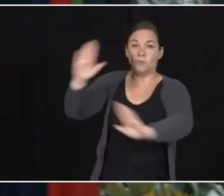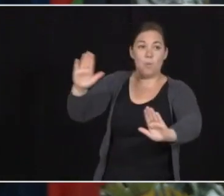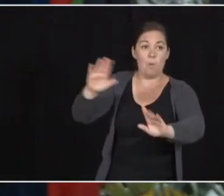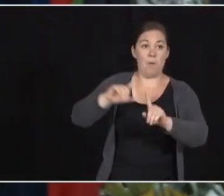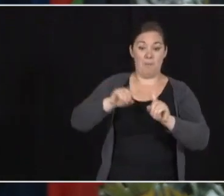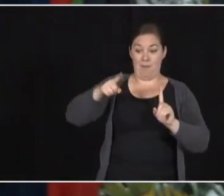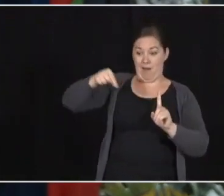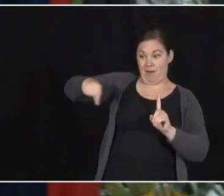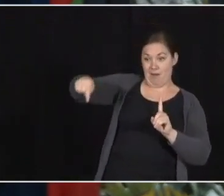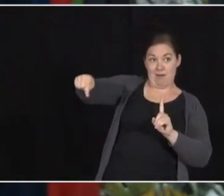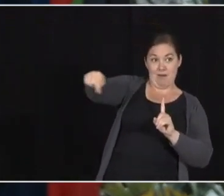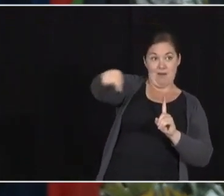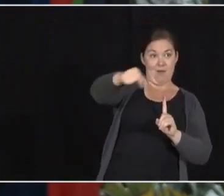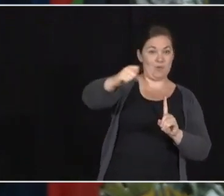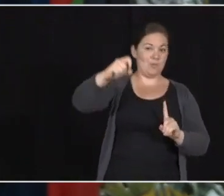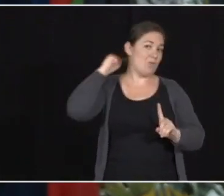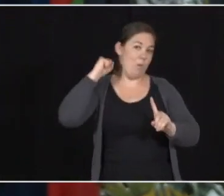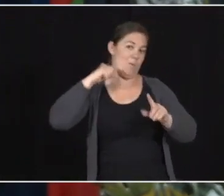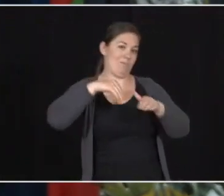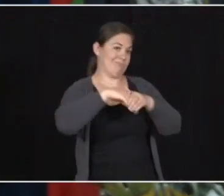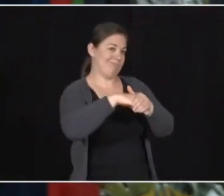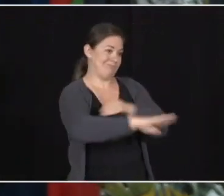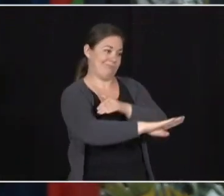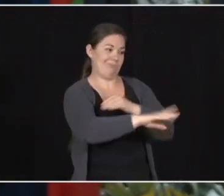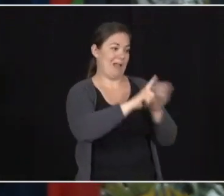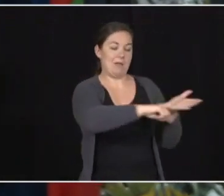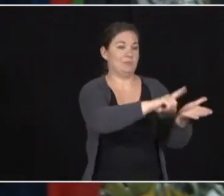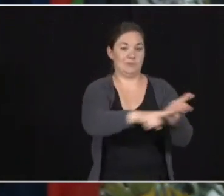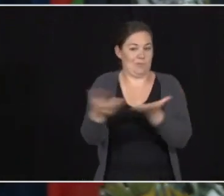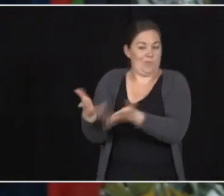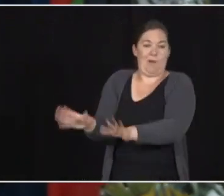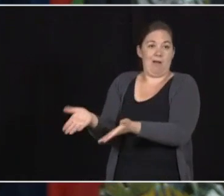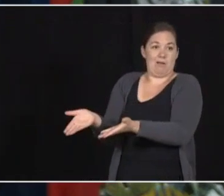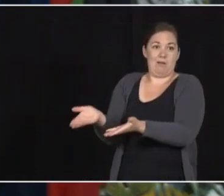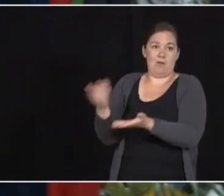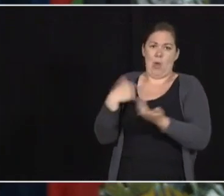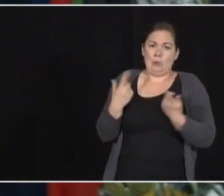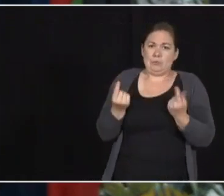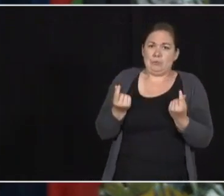What you do when you have the union saying they aren't going in the door?